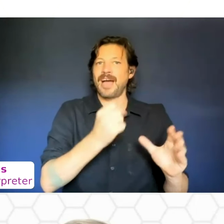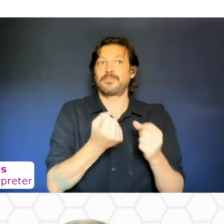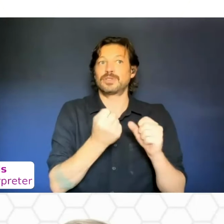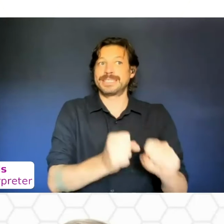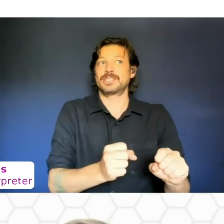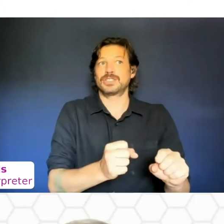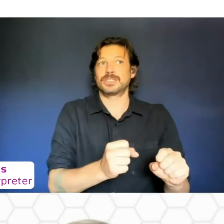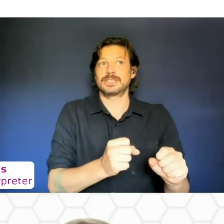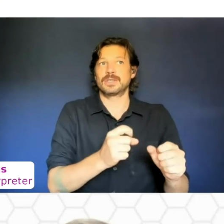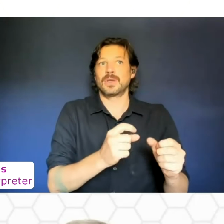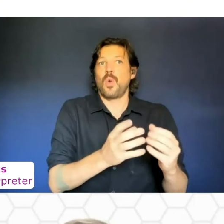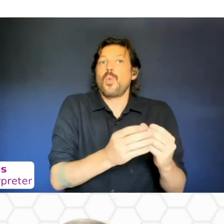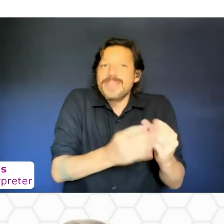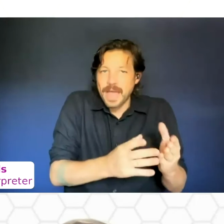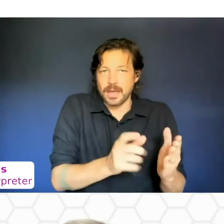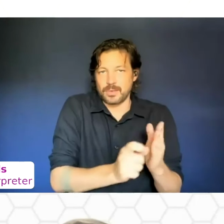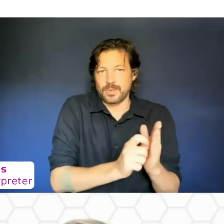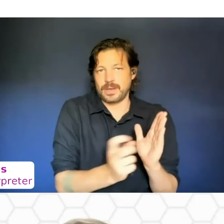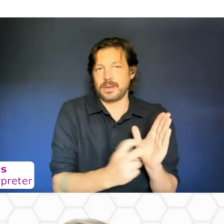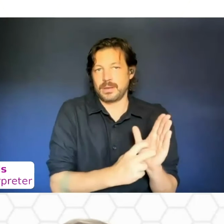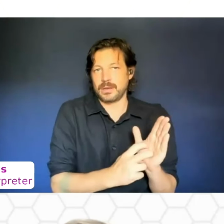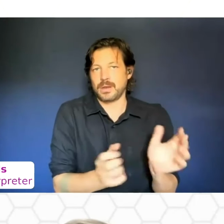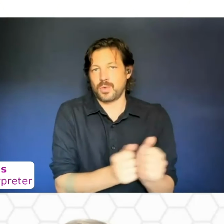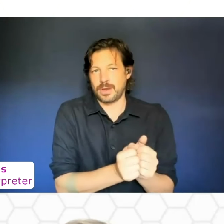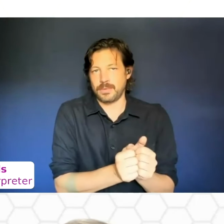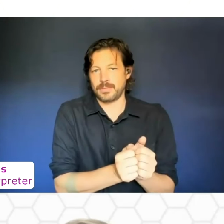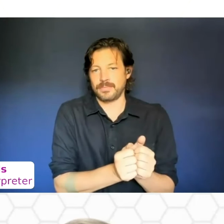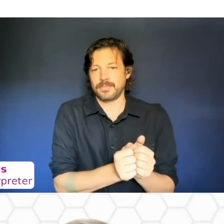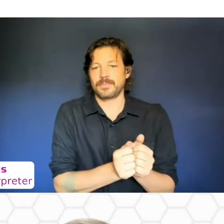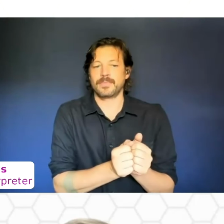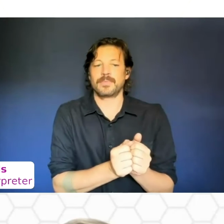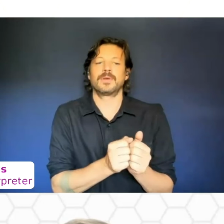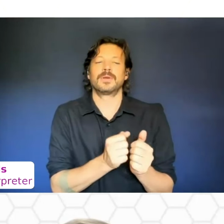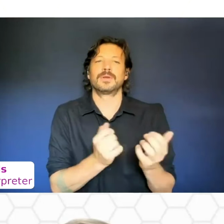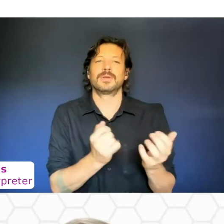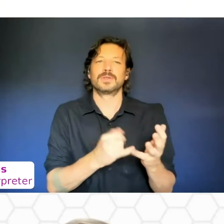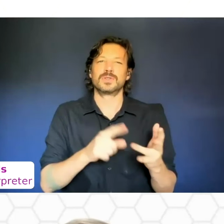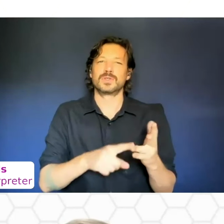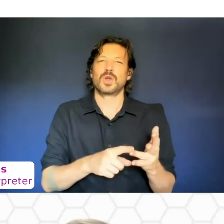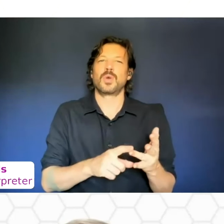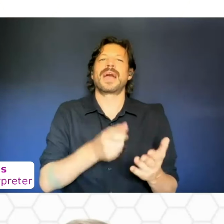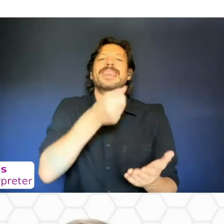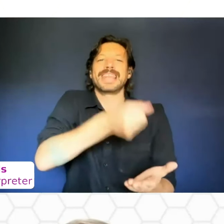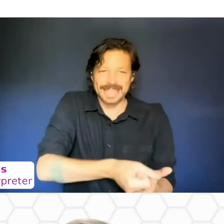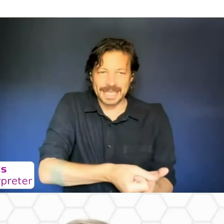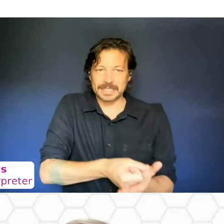agreement. So we would be saying that at the least they should have the protections of a residential